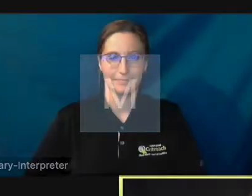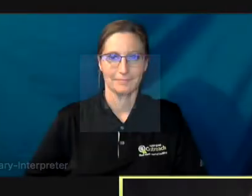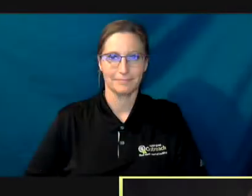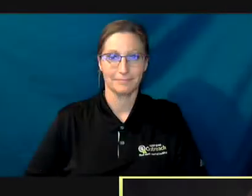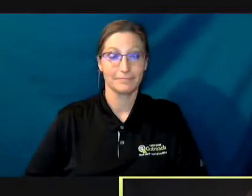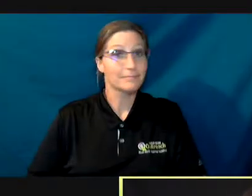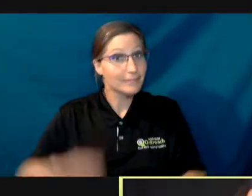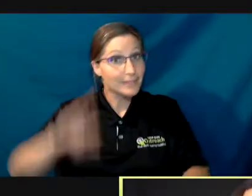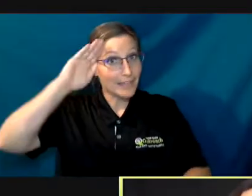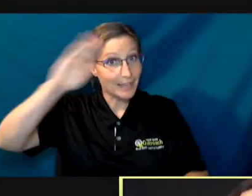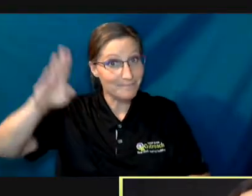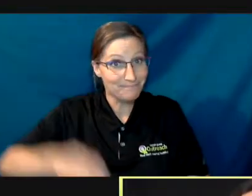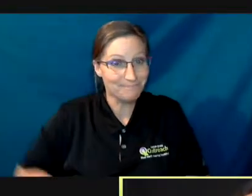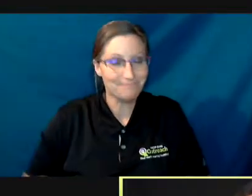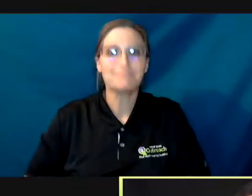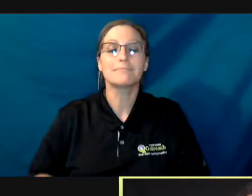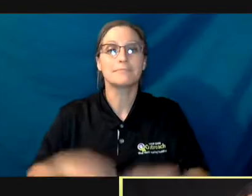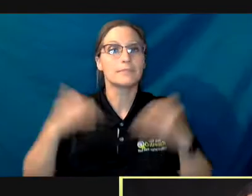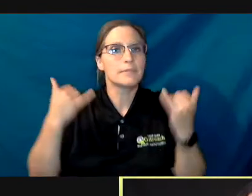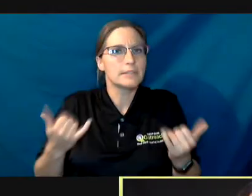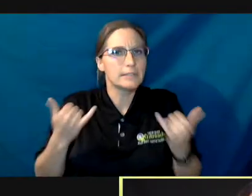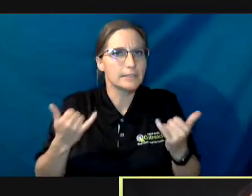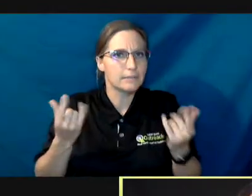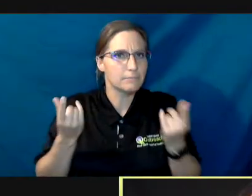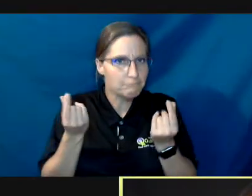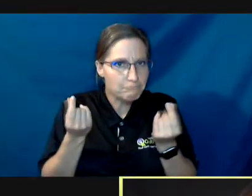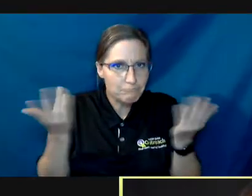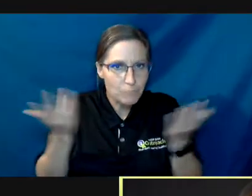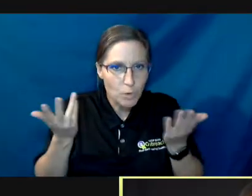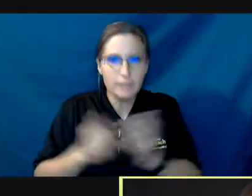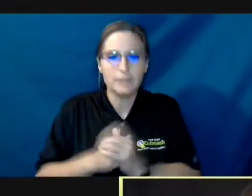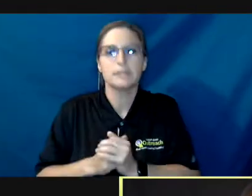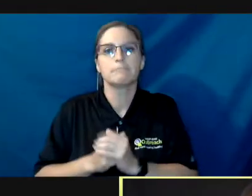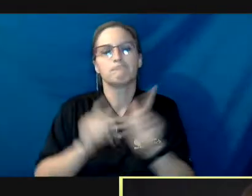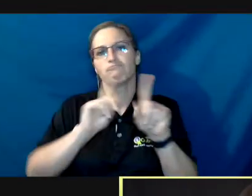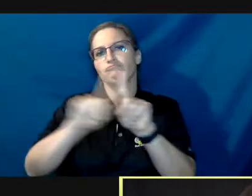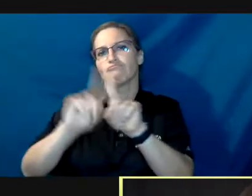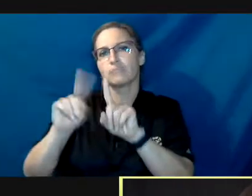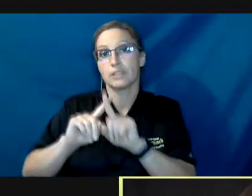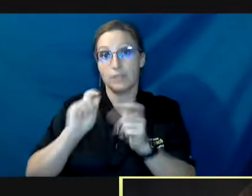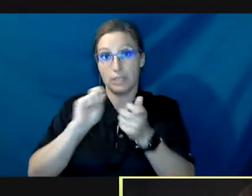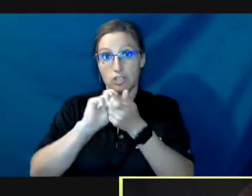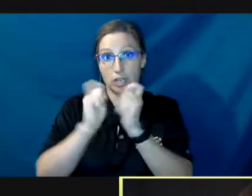Hi there! Today we're going to go over some changes that DPI has put out